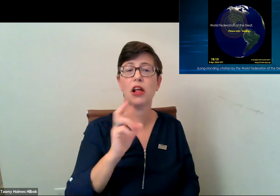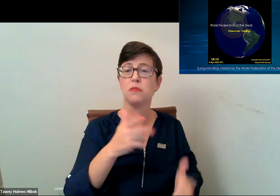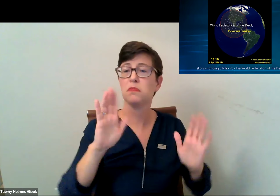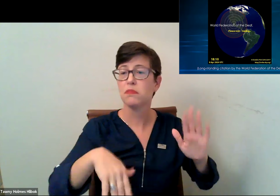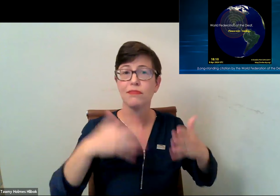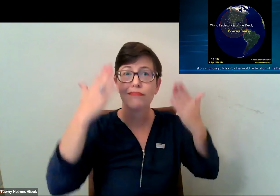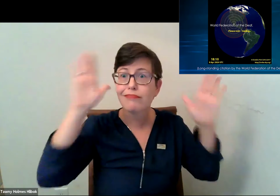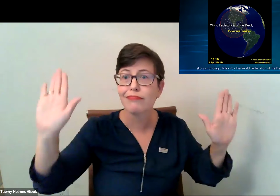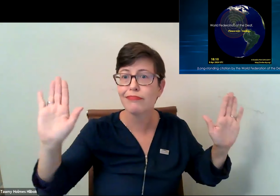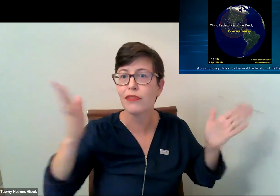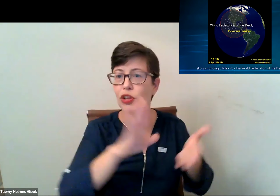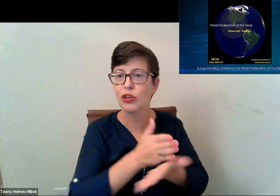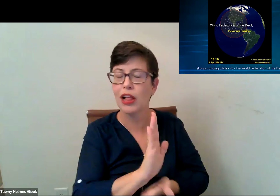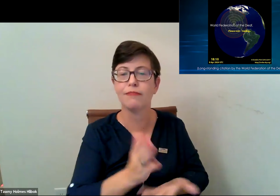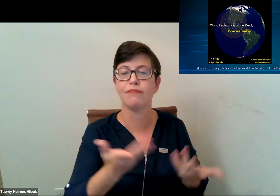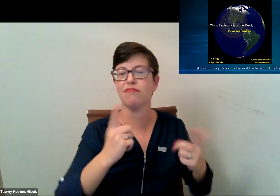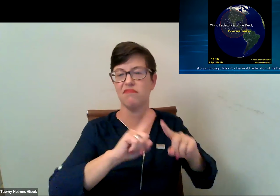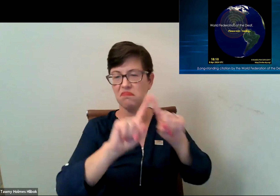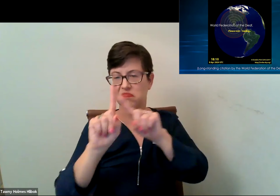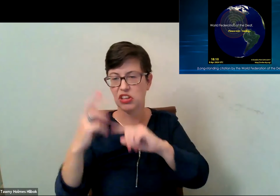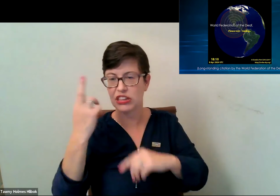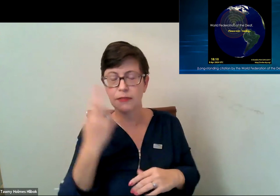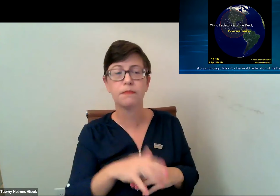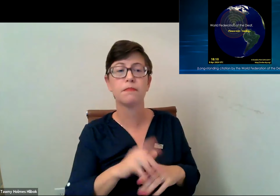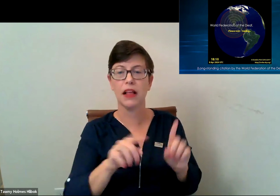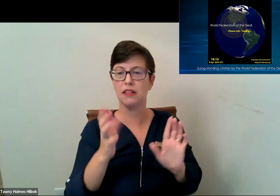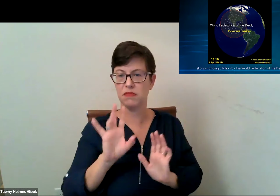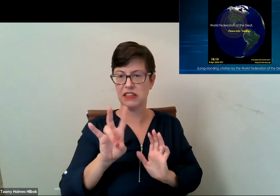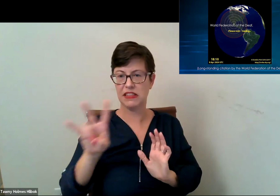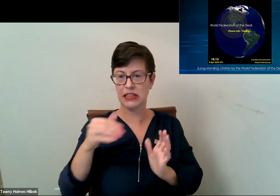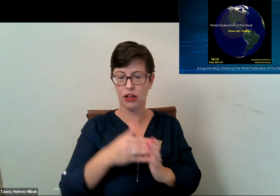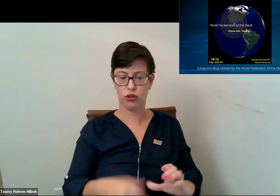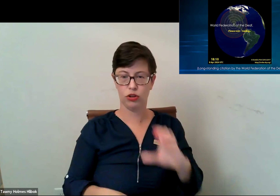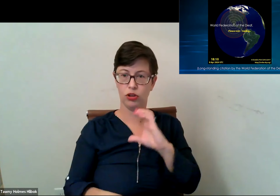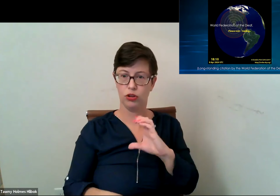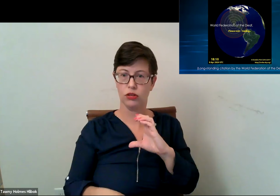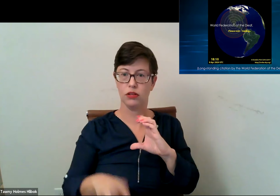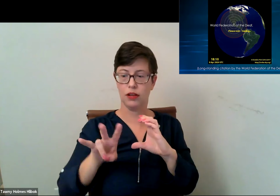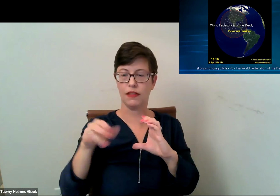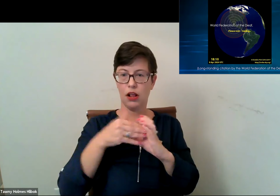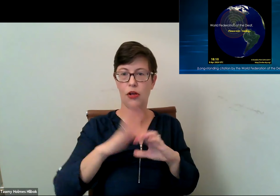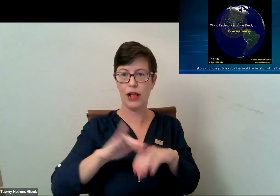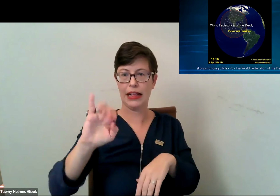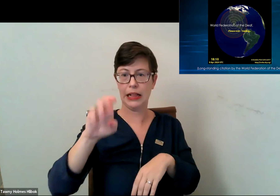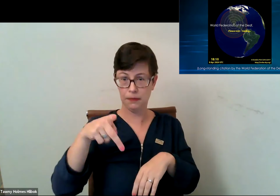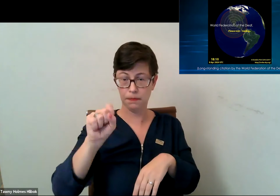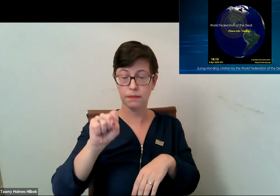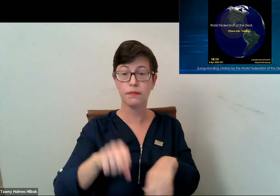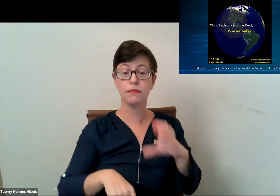Some of them might not need it, but for a variety of reasons, some are some will not maybe they don't know the rights, there are a lot of reasons, so we have this core of students